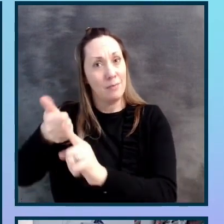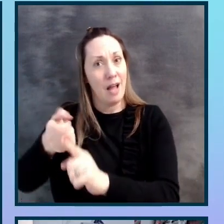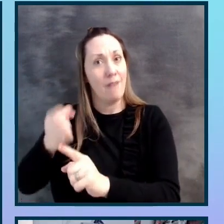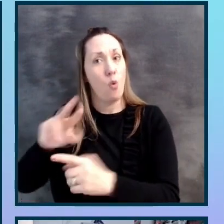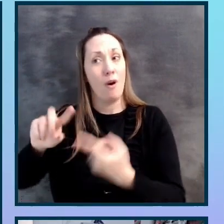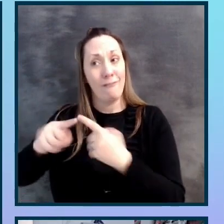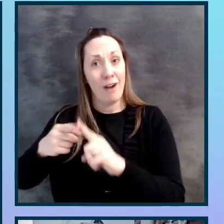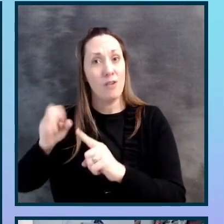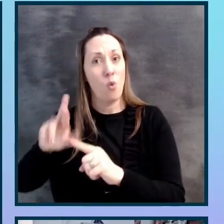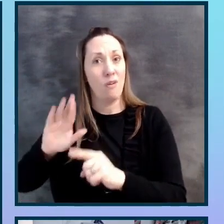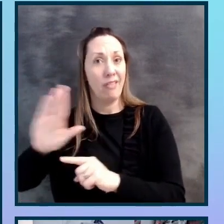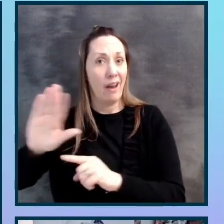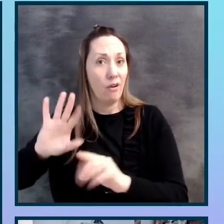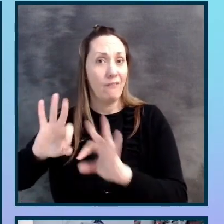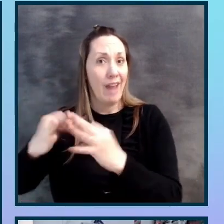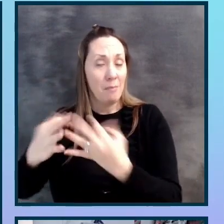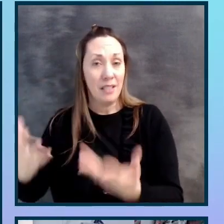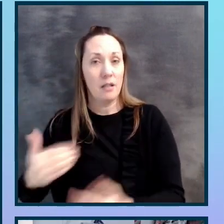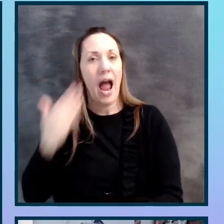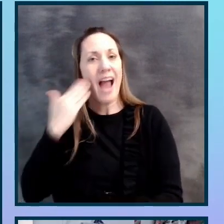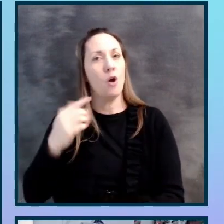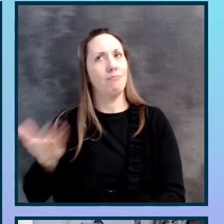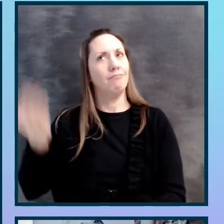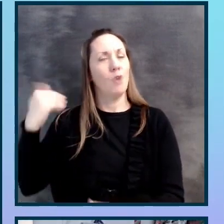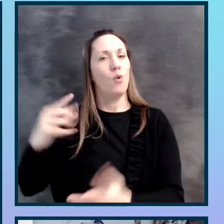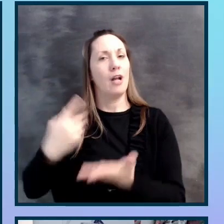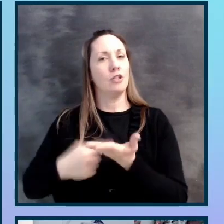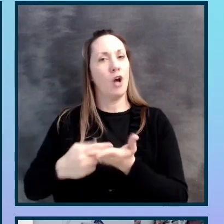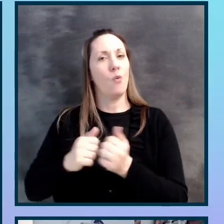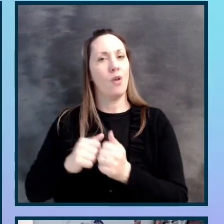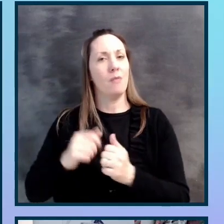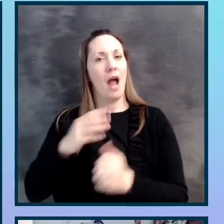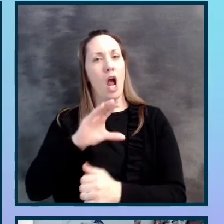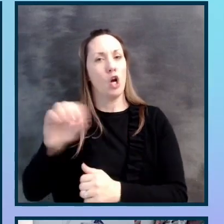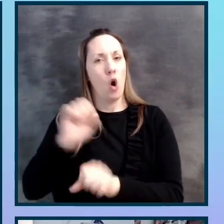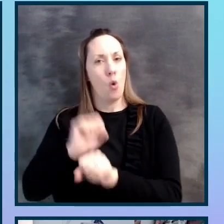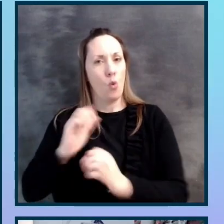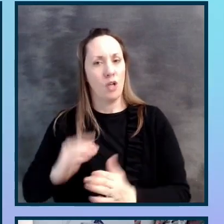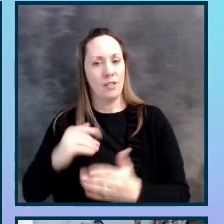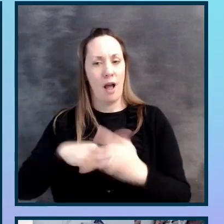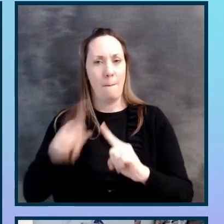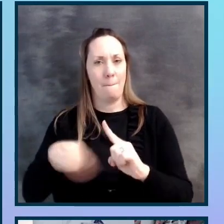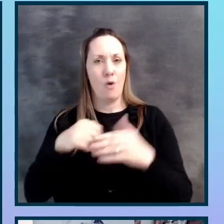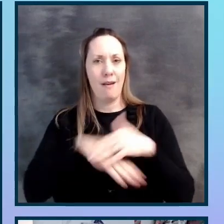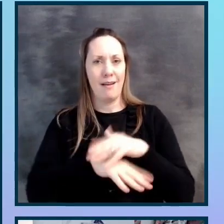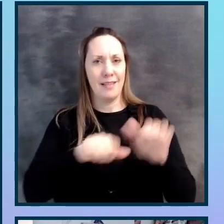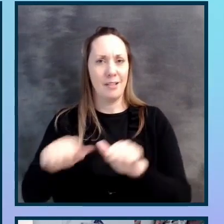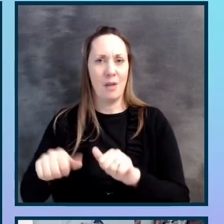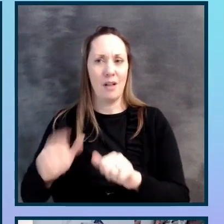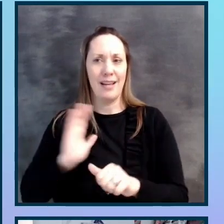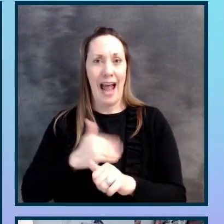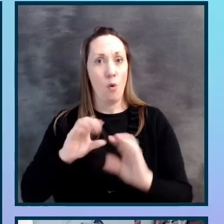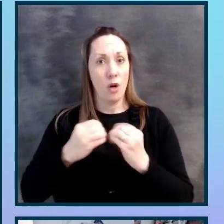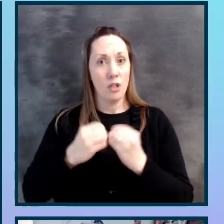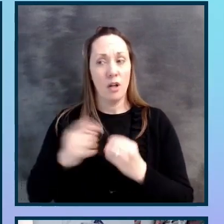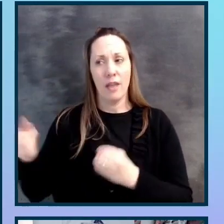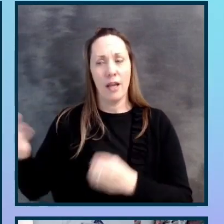I know in talking with my coworkers about accessibility in our organization, people have opened up to me about their personal stories.